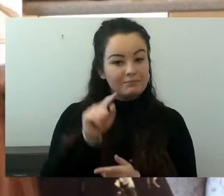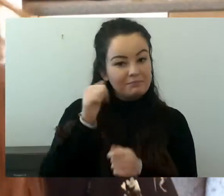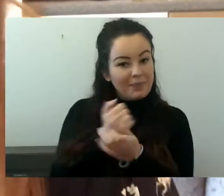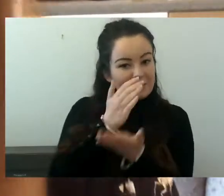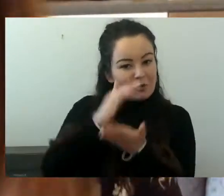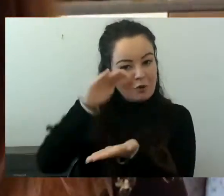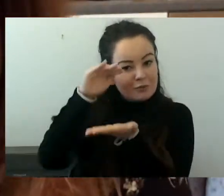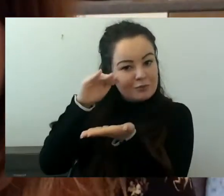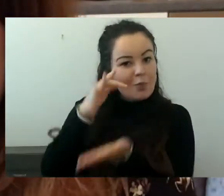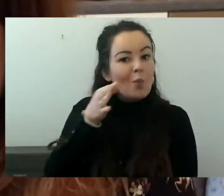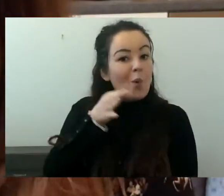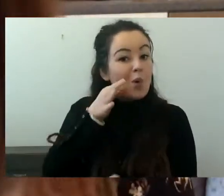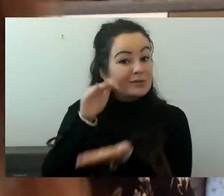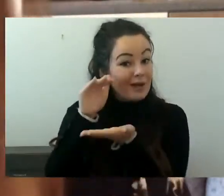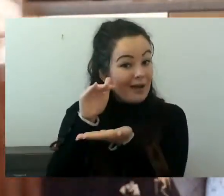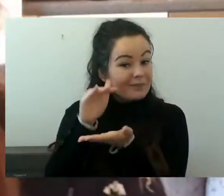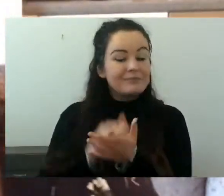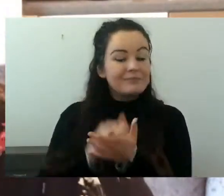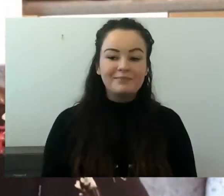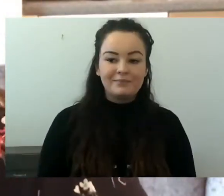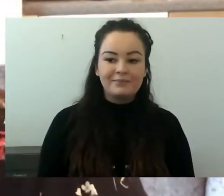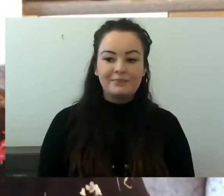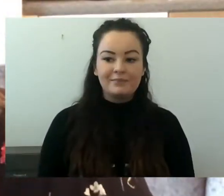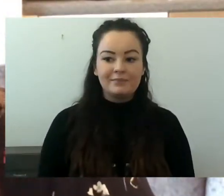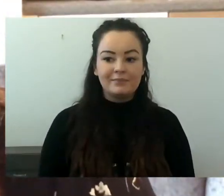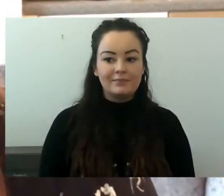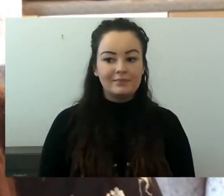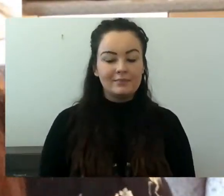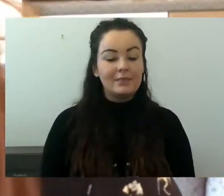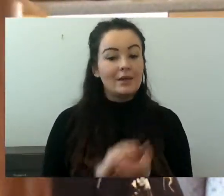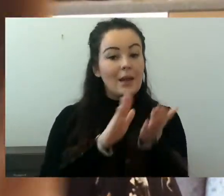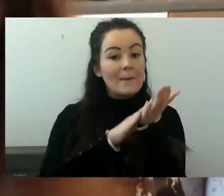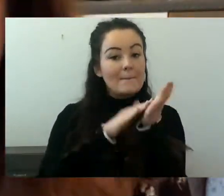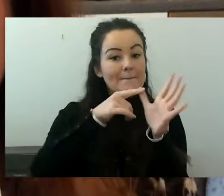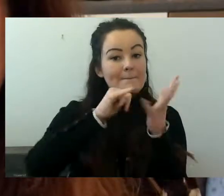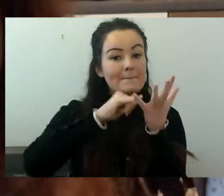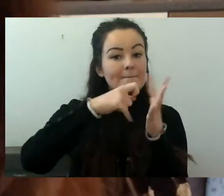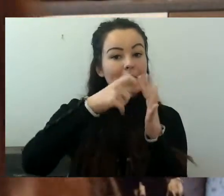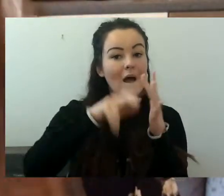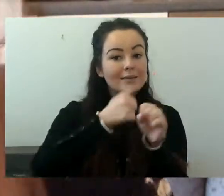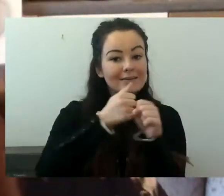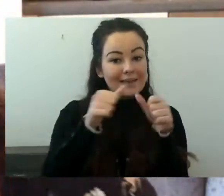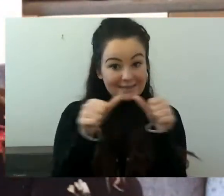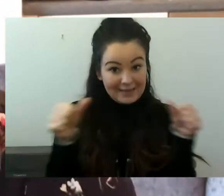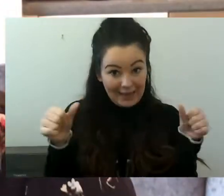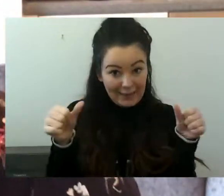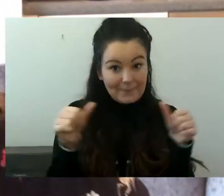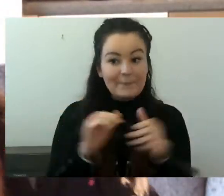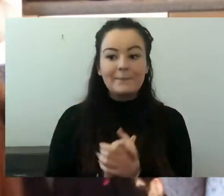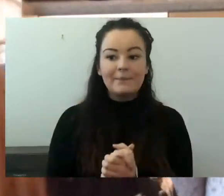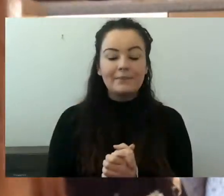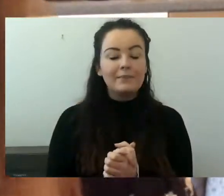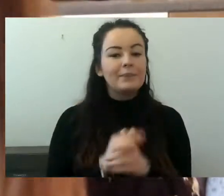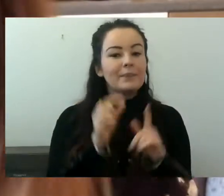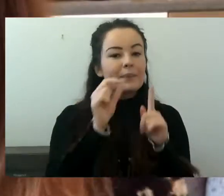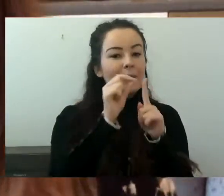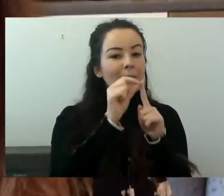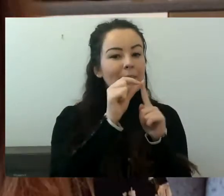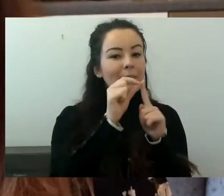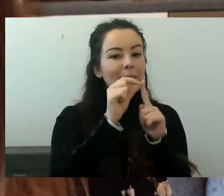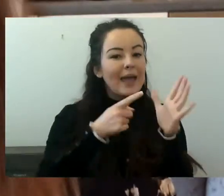a jar of water, a container of water, some masking tape, some PVA glue